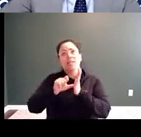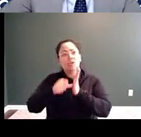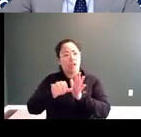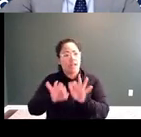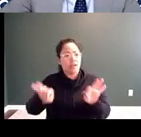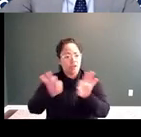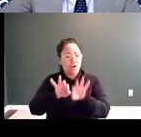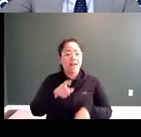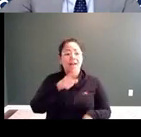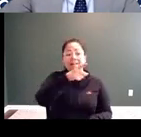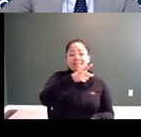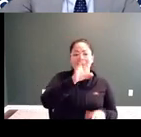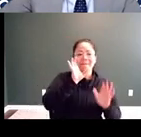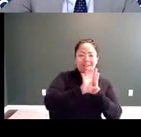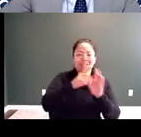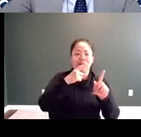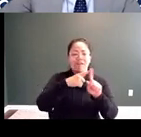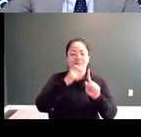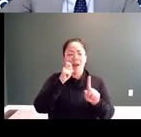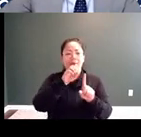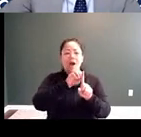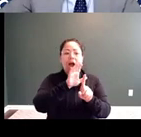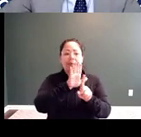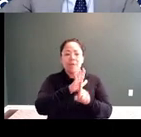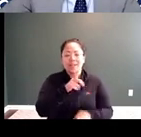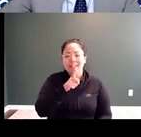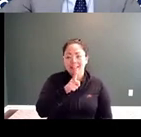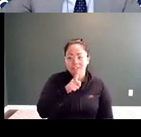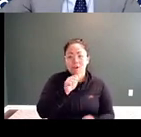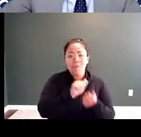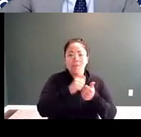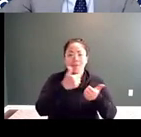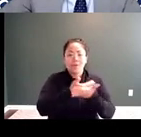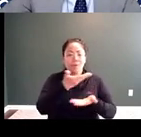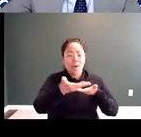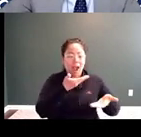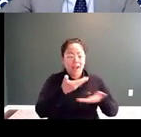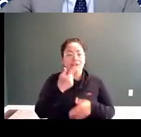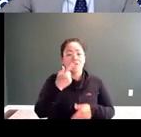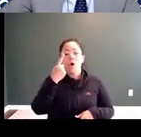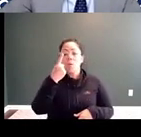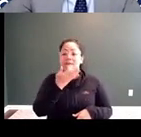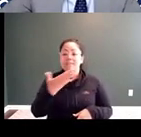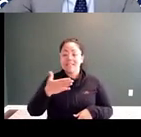The picture on the left though is from an onboarding lunch with new hires. One of the things in my role that I do